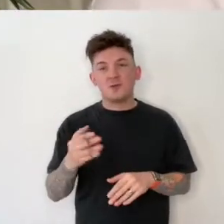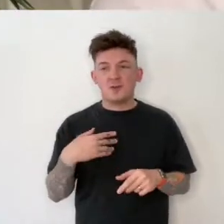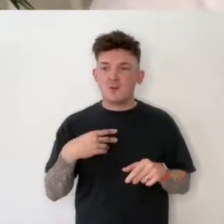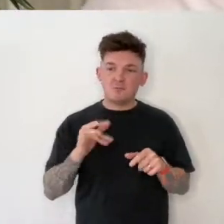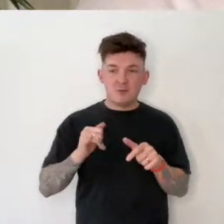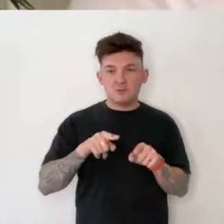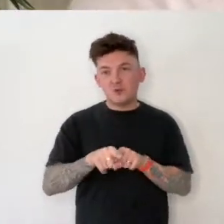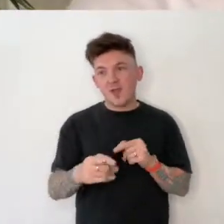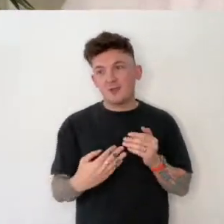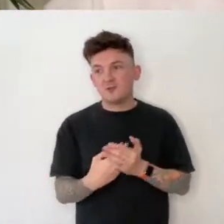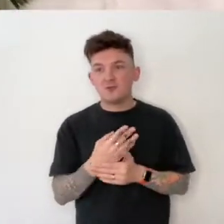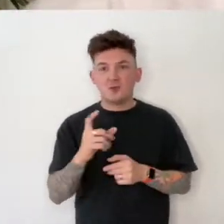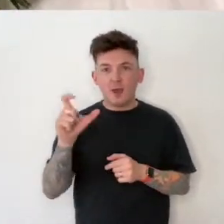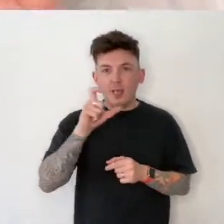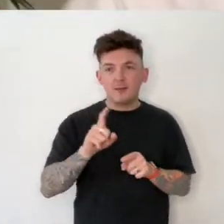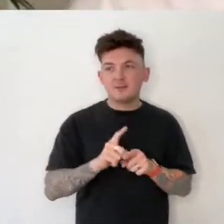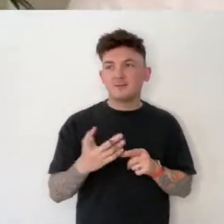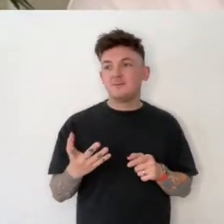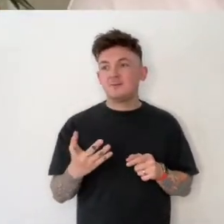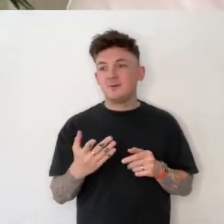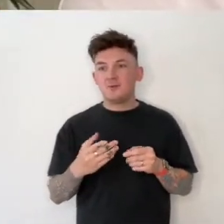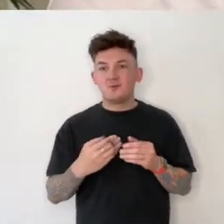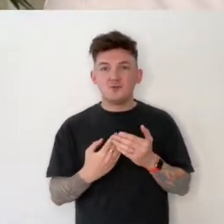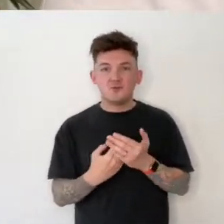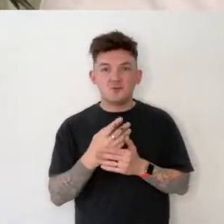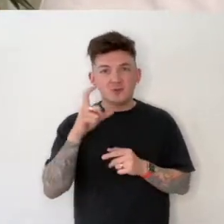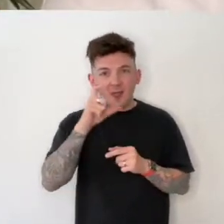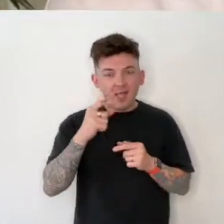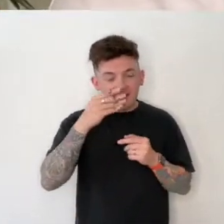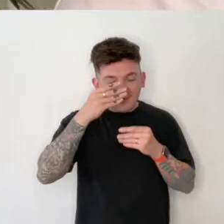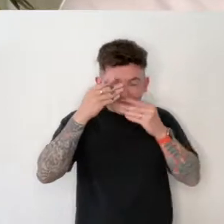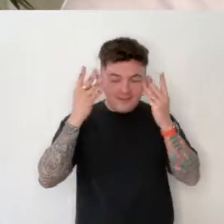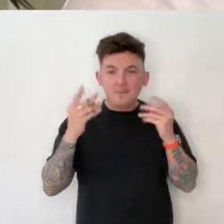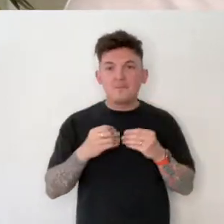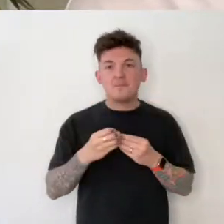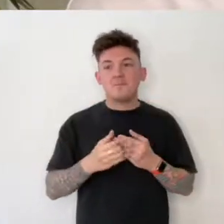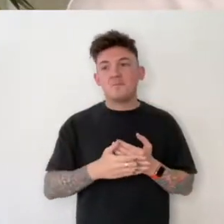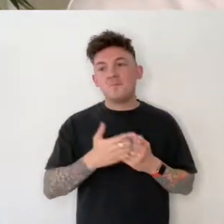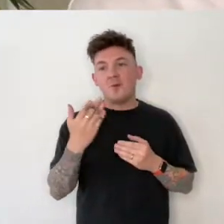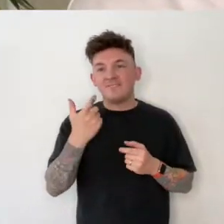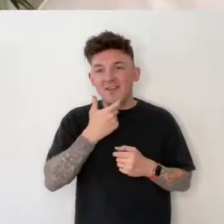with some uh pride colours sort of eye makeup and sort of have a bit more fun there. now